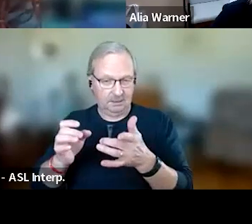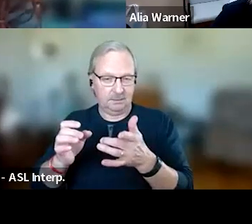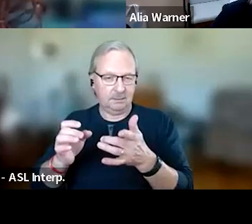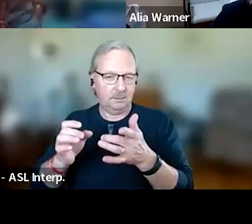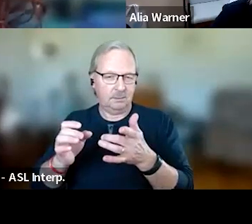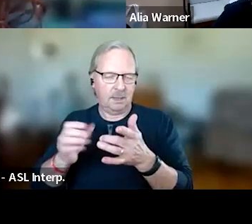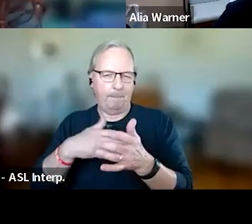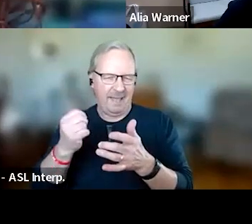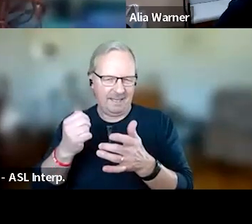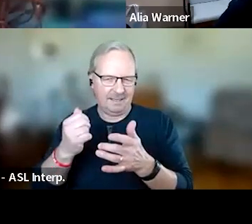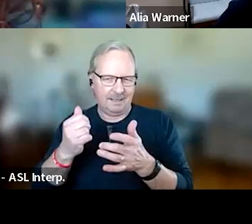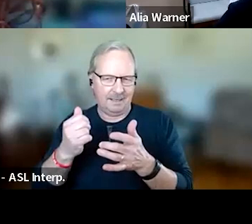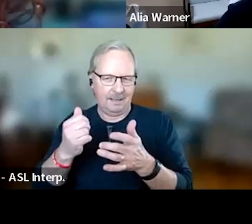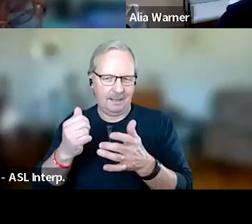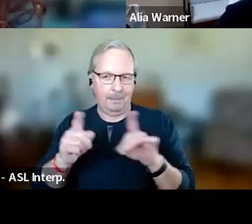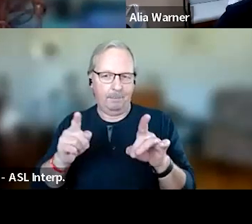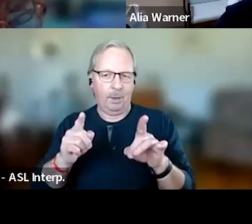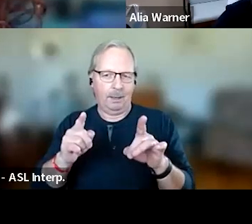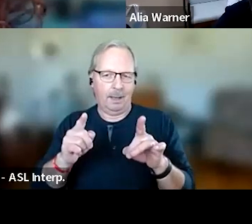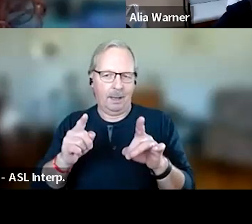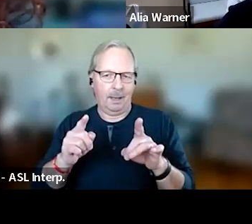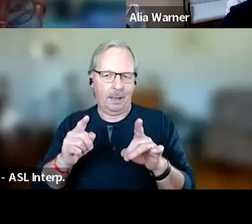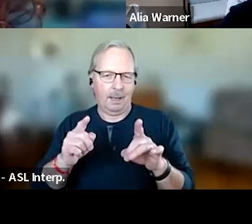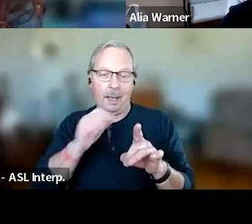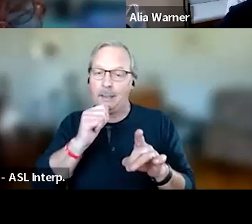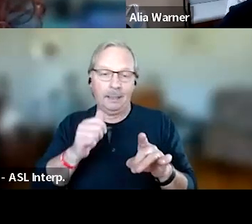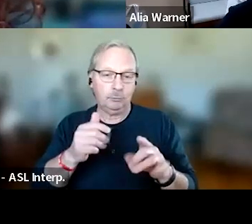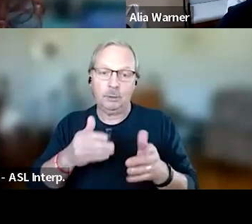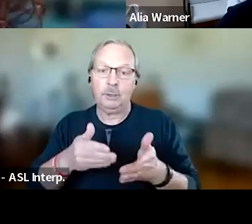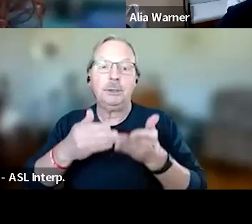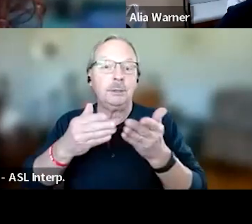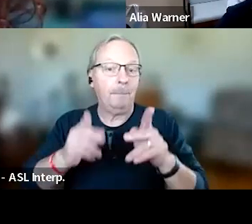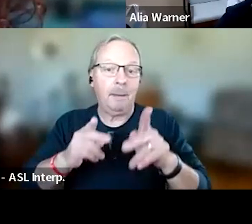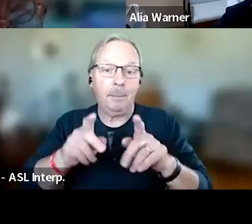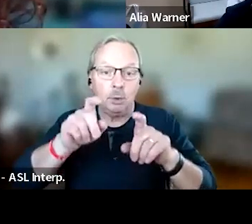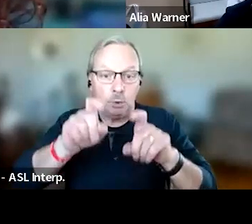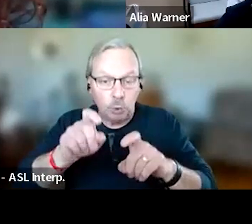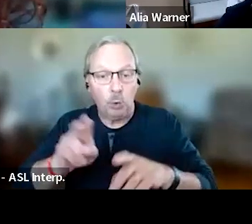But I wouldn't go around like, you know, suggesting people use CBD just because.